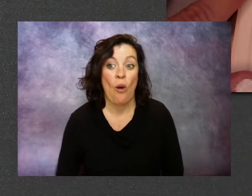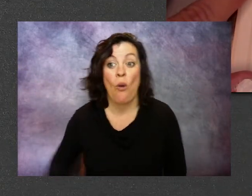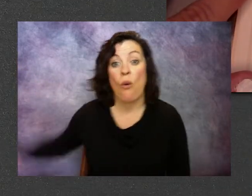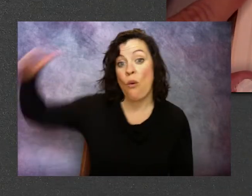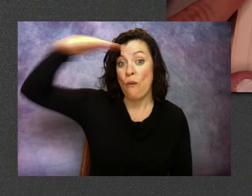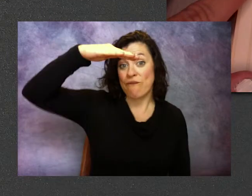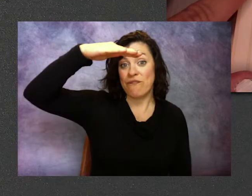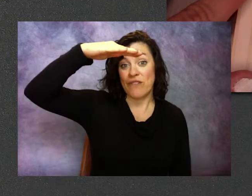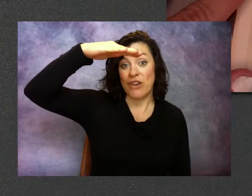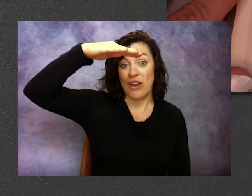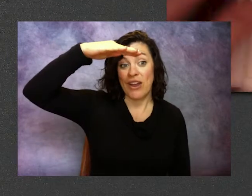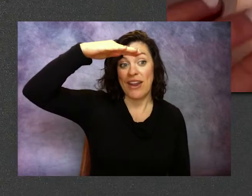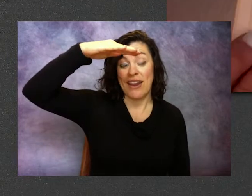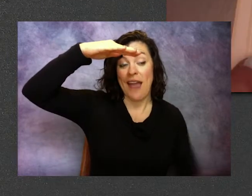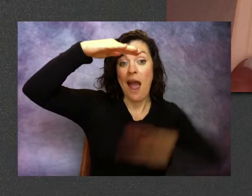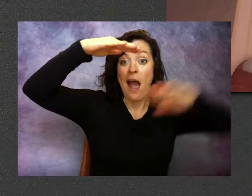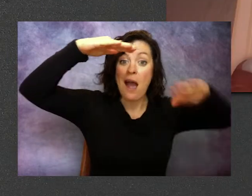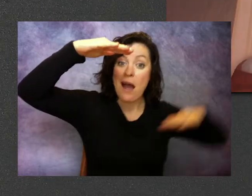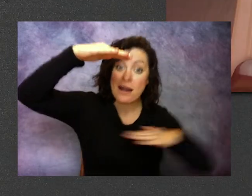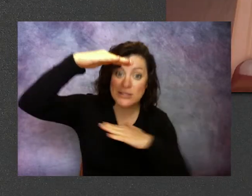Over-under.